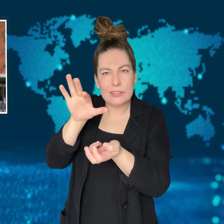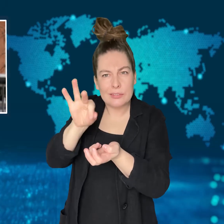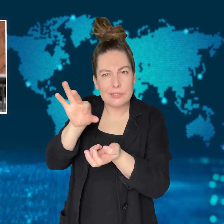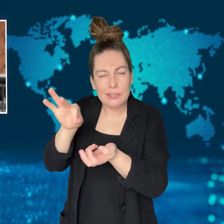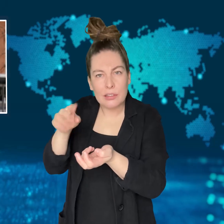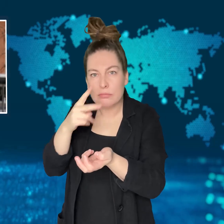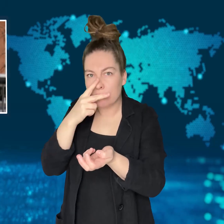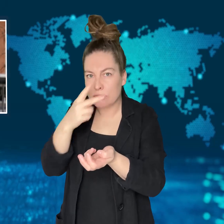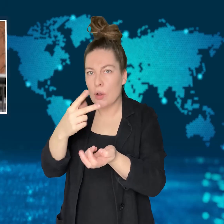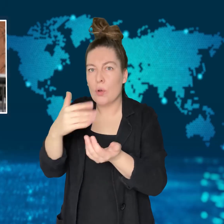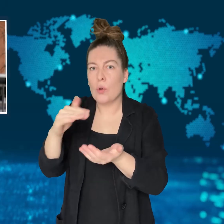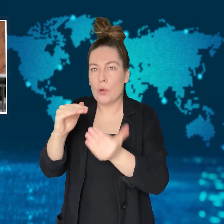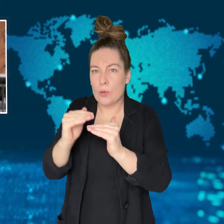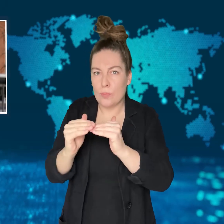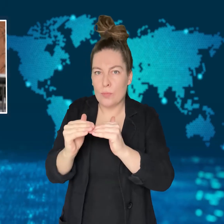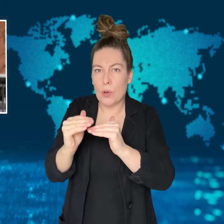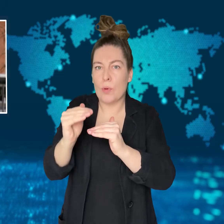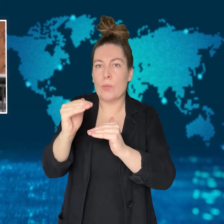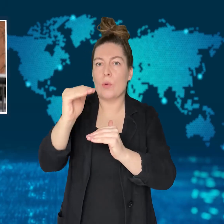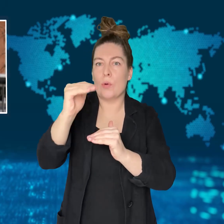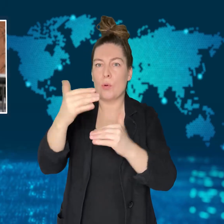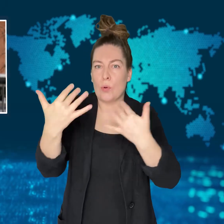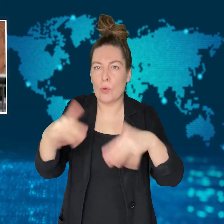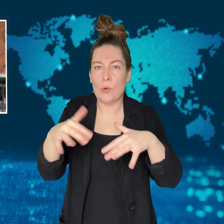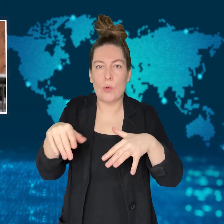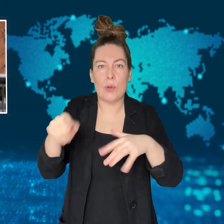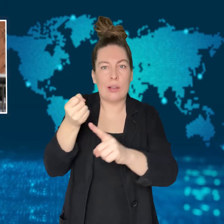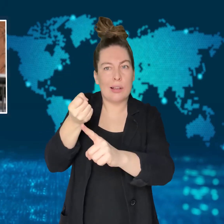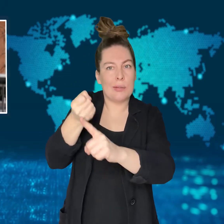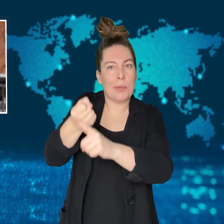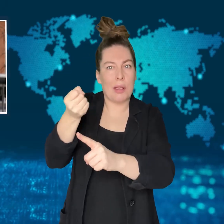in foods and drugs that were taken orally.